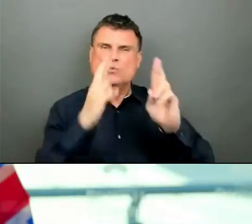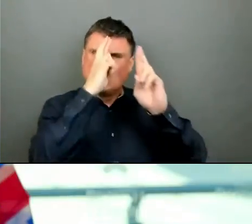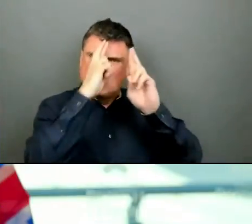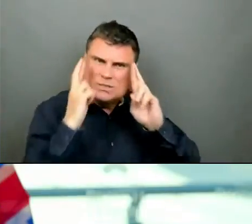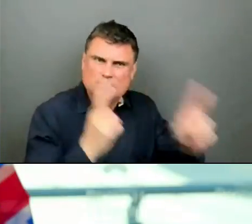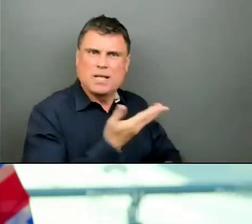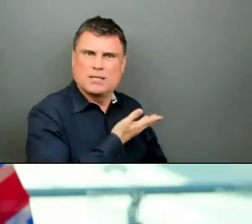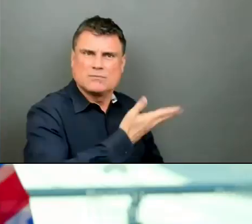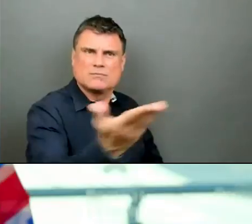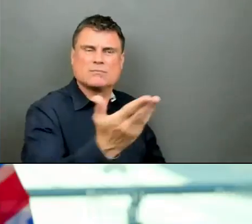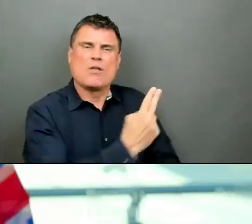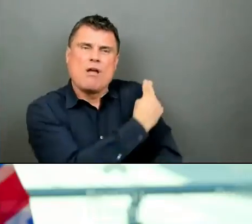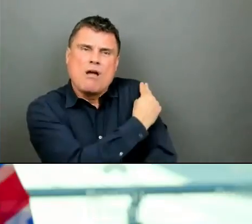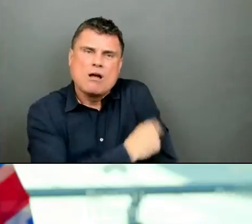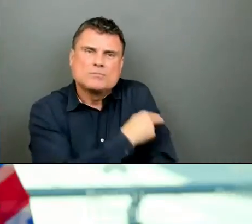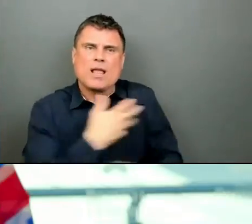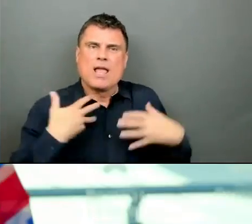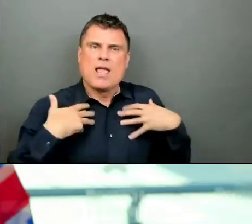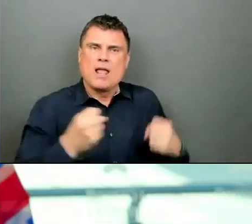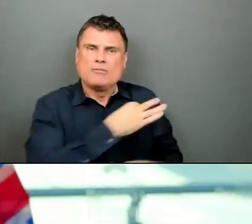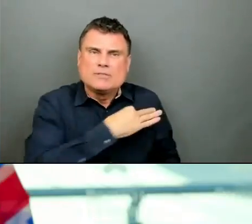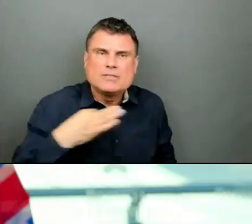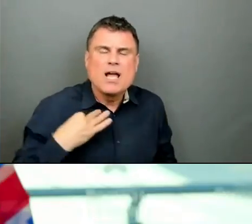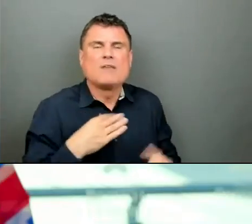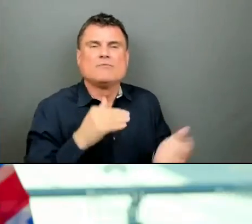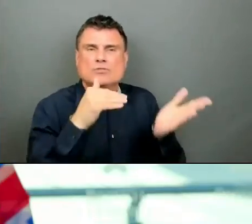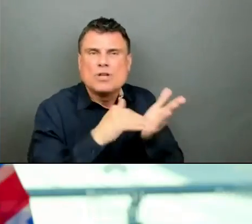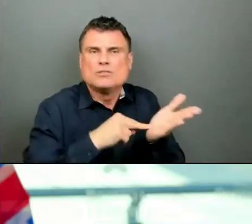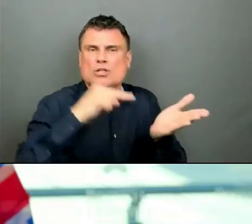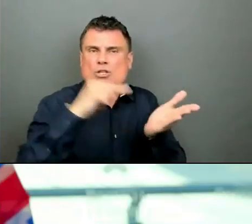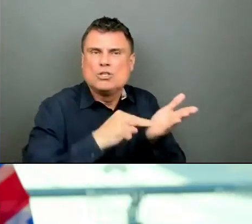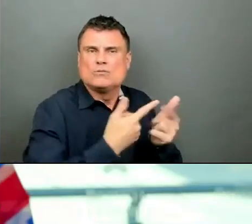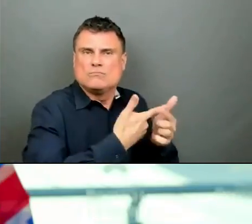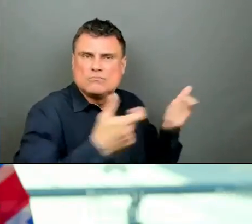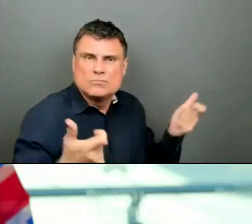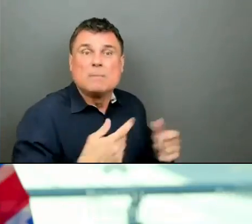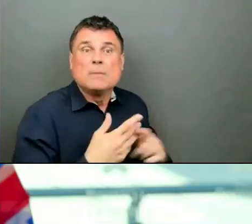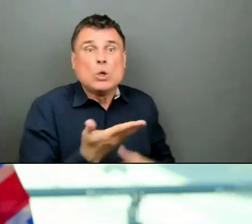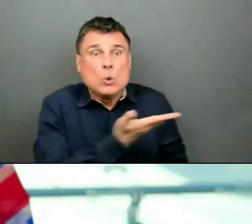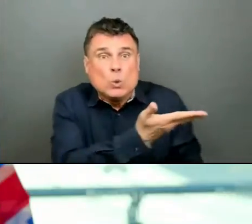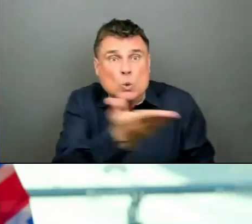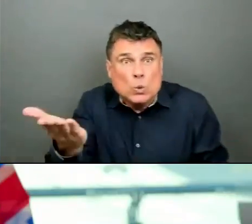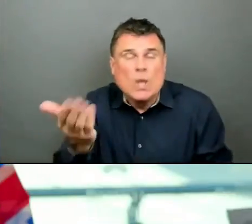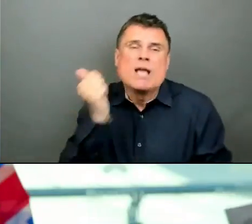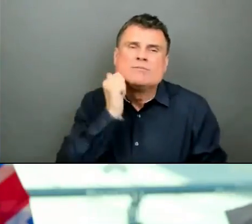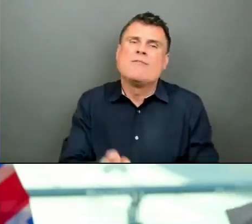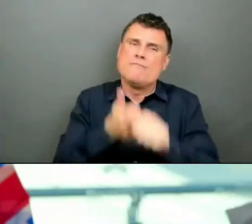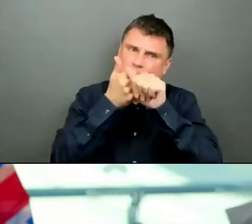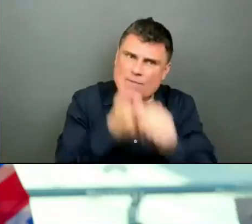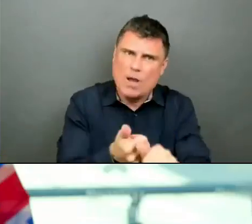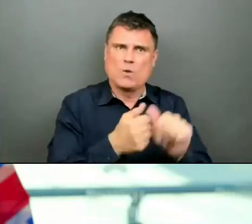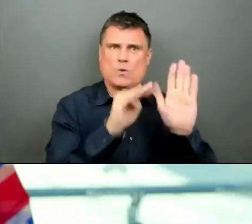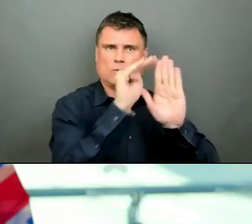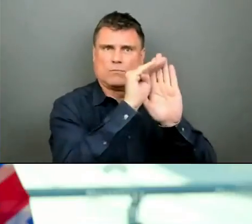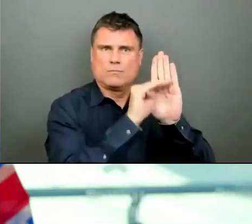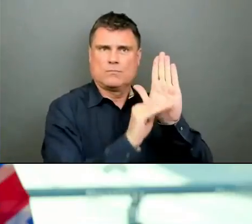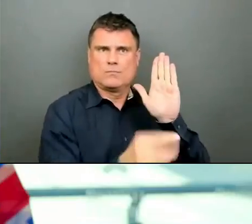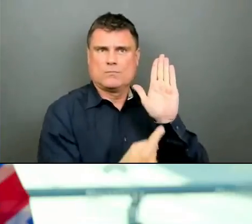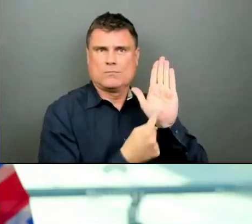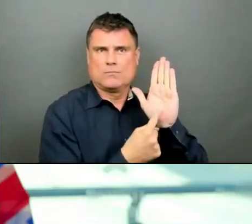care workers they have not been for gotten, and we do that every day by following the orders we have in place.